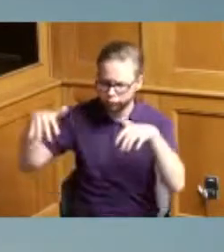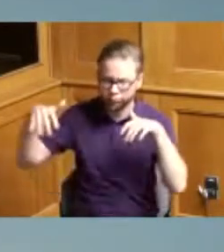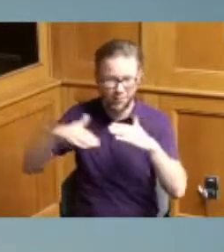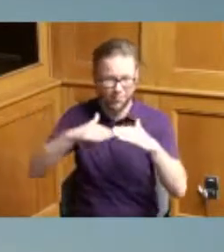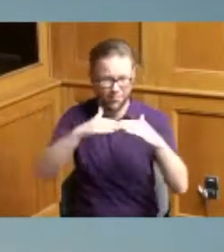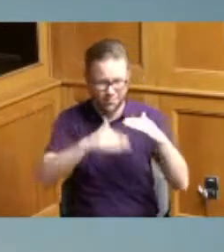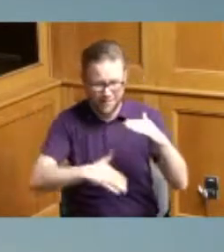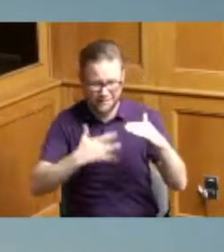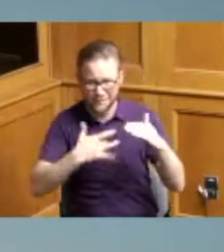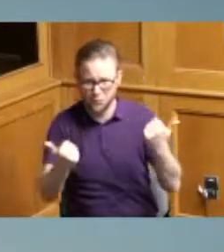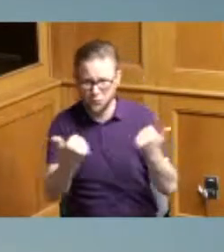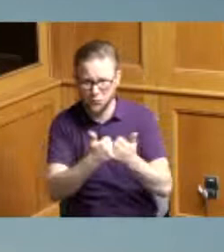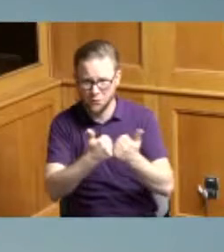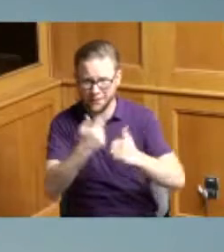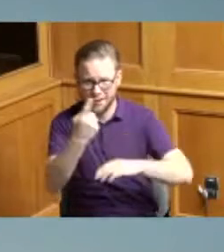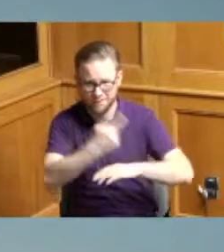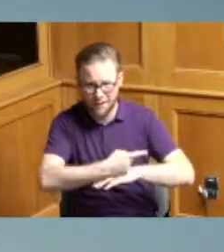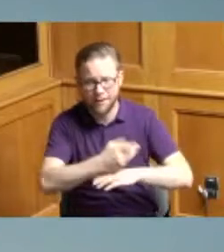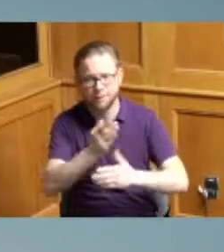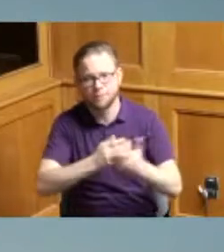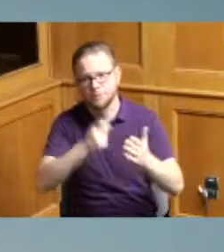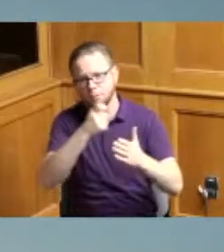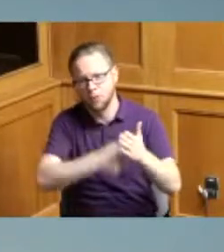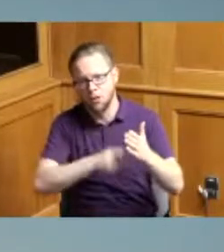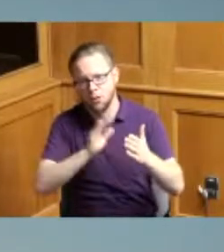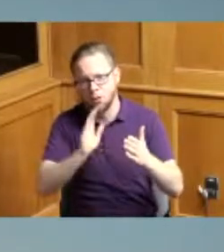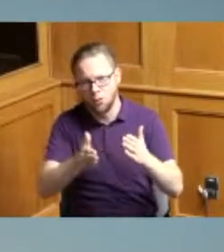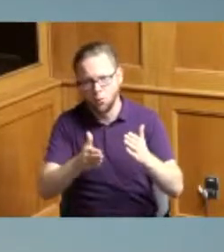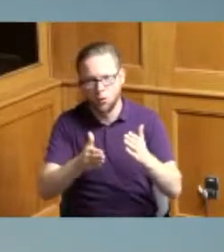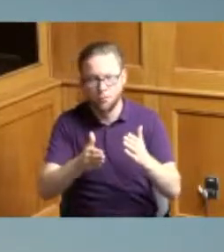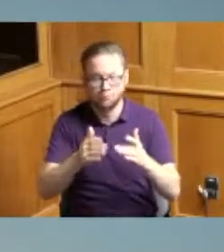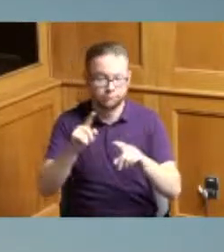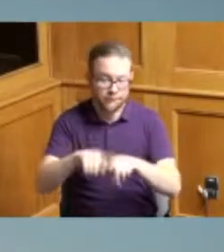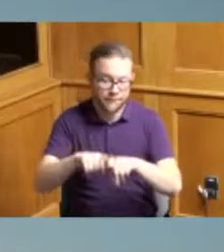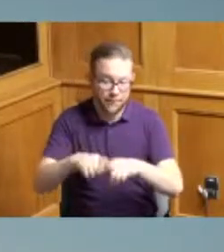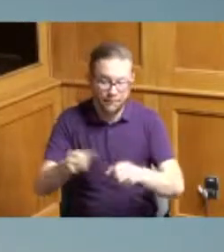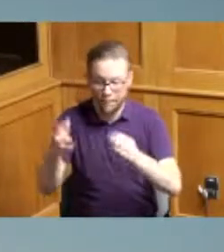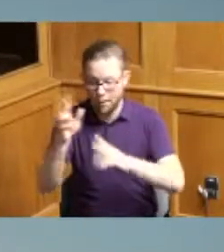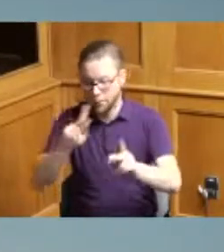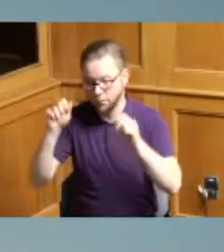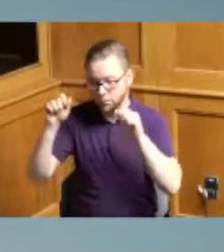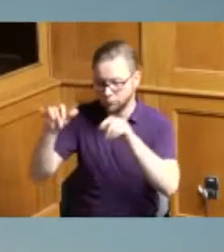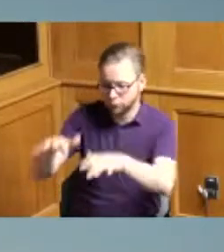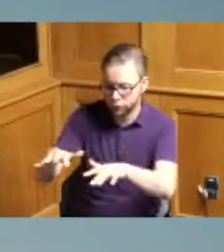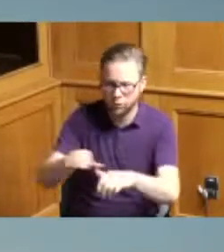some of these costs are going to be highly volume based some are not so I would anticipate a cost